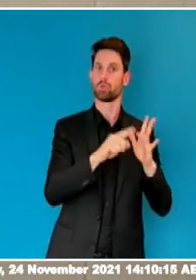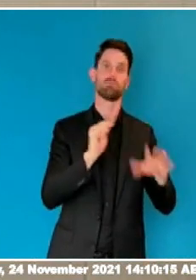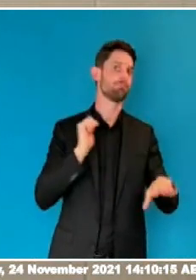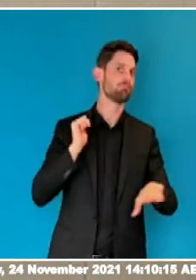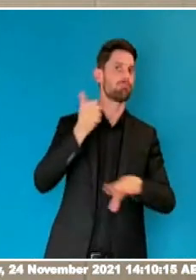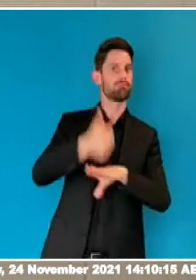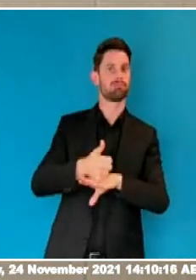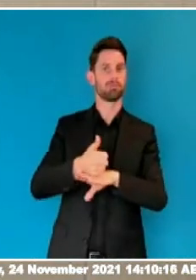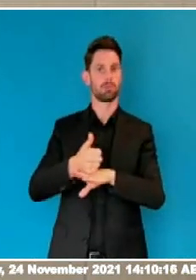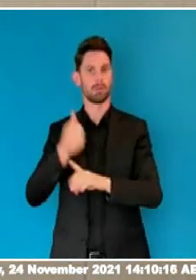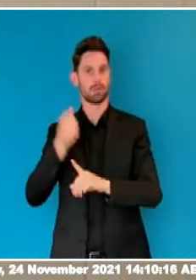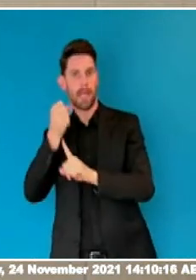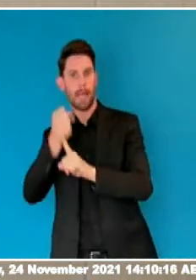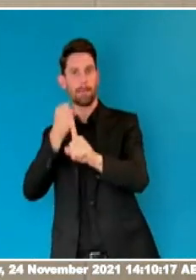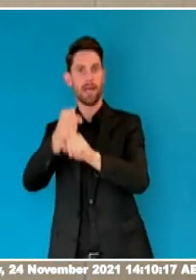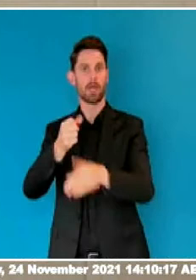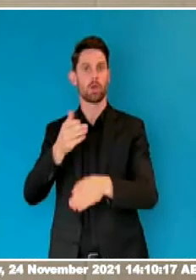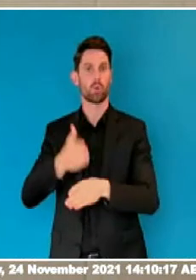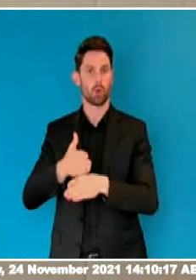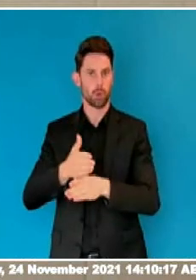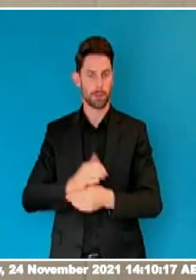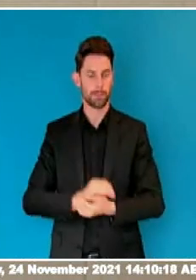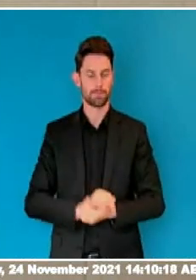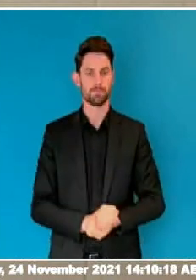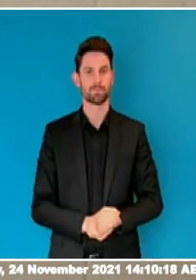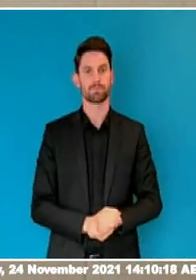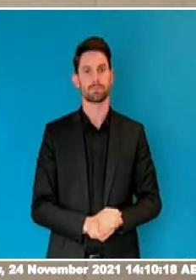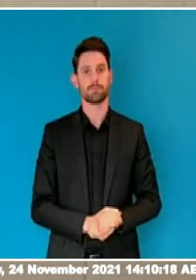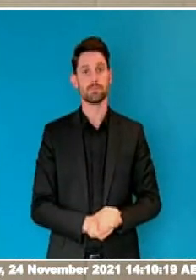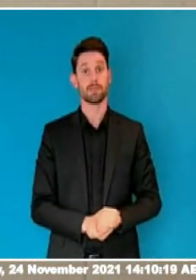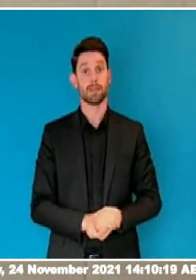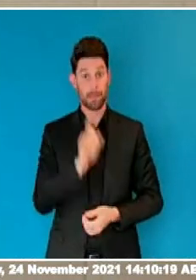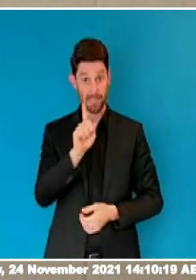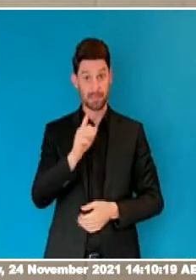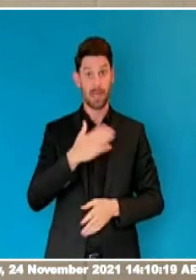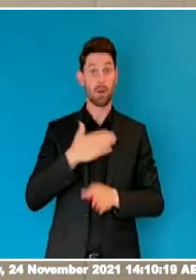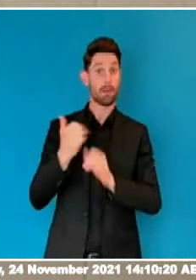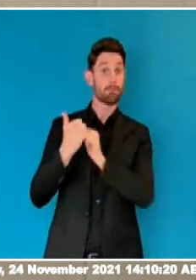What we have done, though, is engage with our partners, Department of Social Services, who